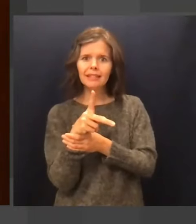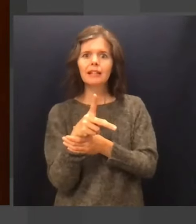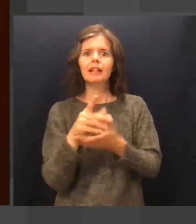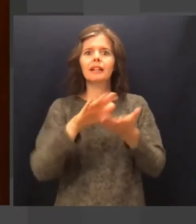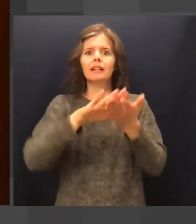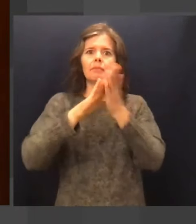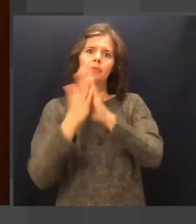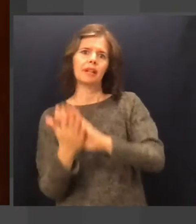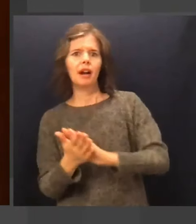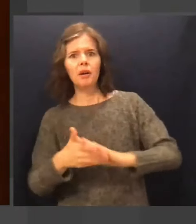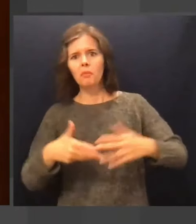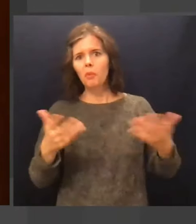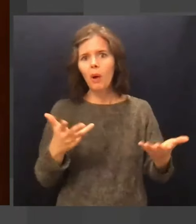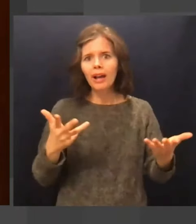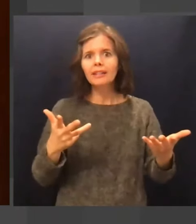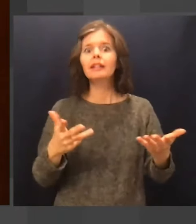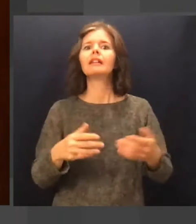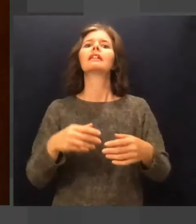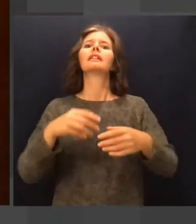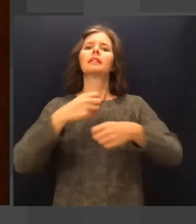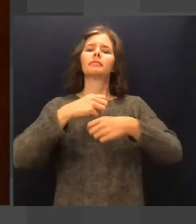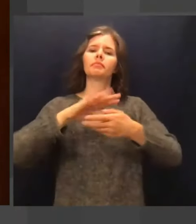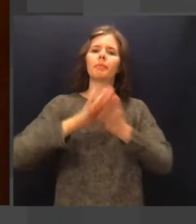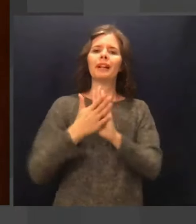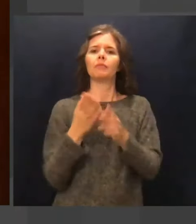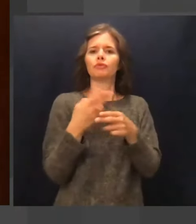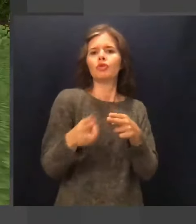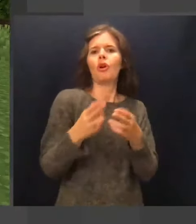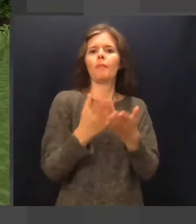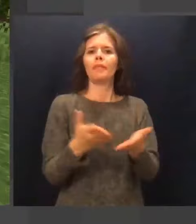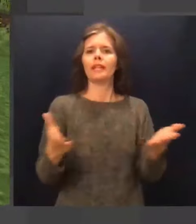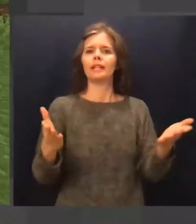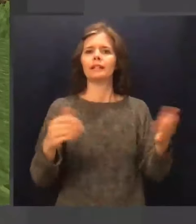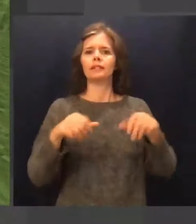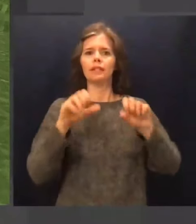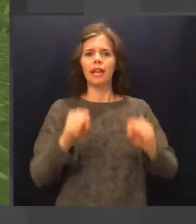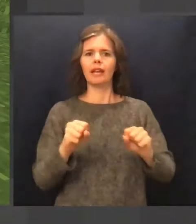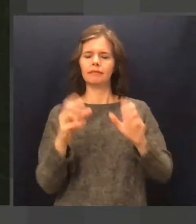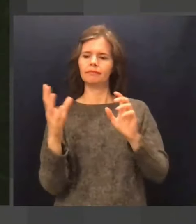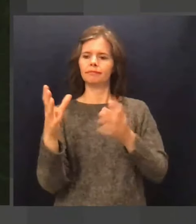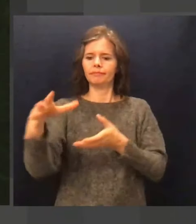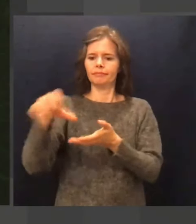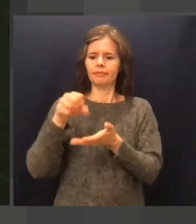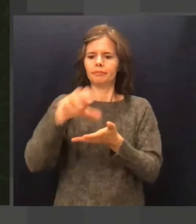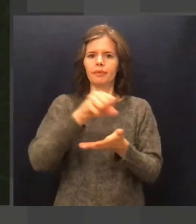SO FROM THOSE CRYSTAL PLANTS YOU GET CRYSTAL SHARDS AND YOU